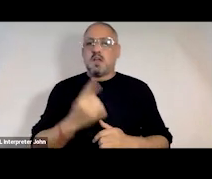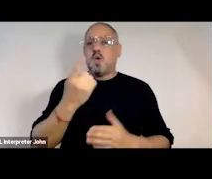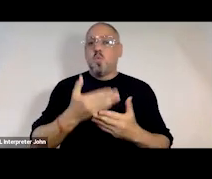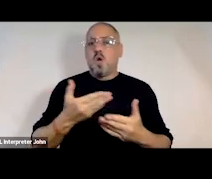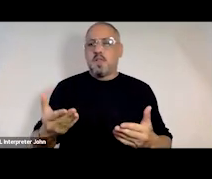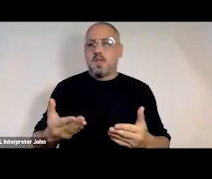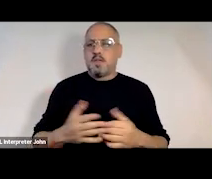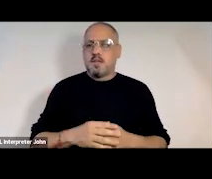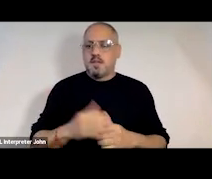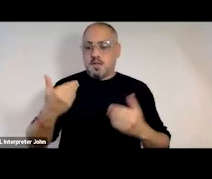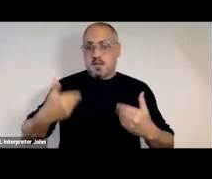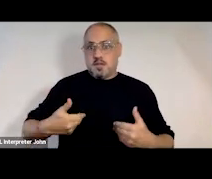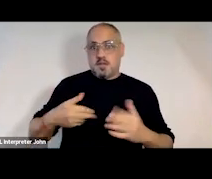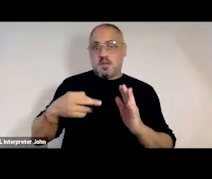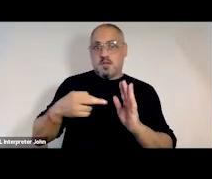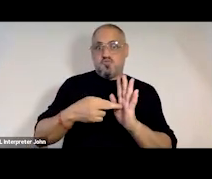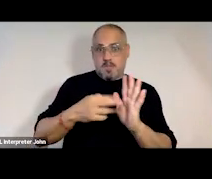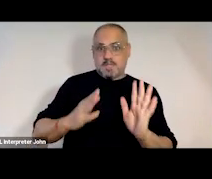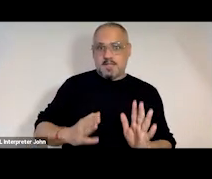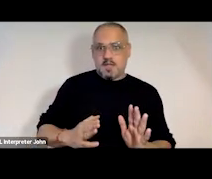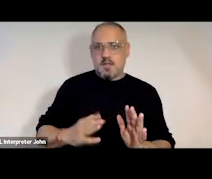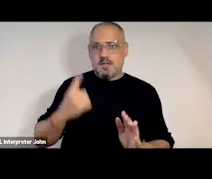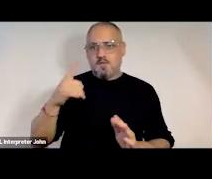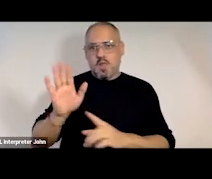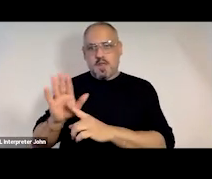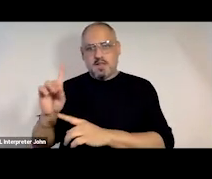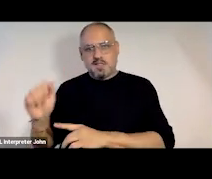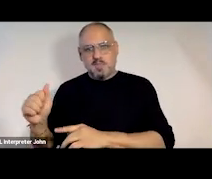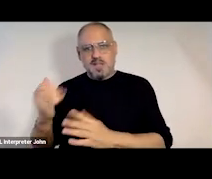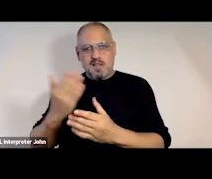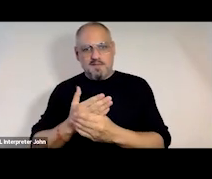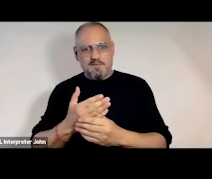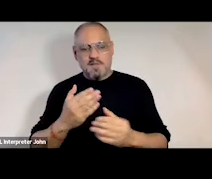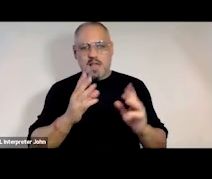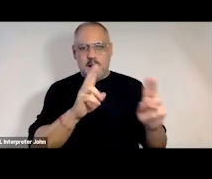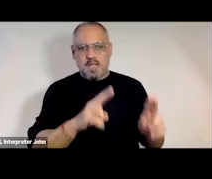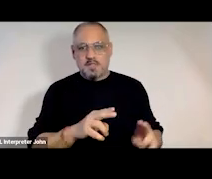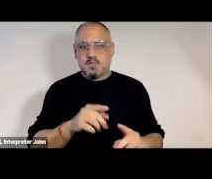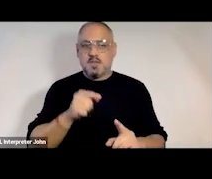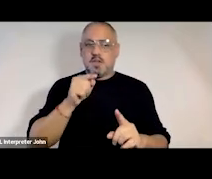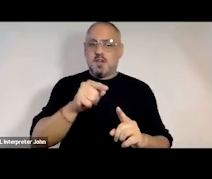by serving as a person's appointed representative for their disability claim, you or your agency is not liable